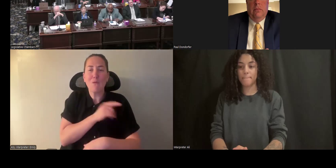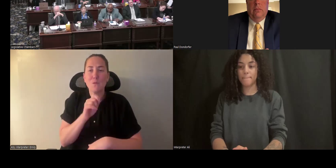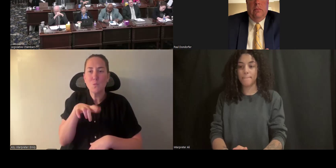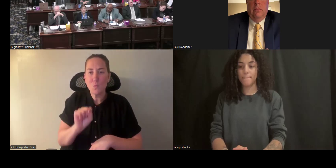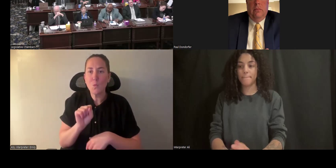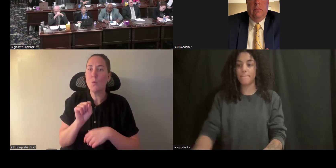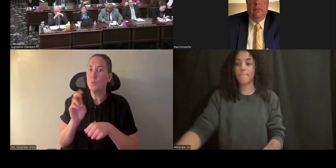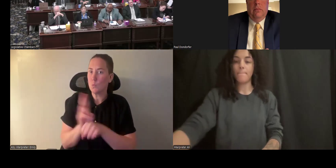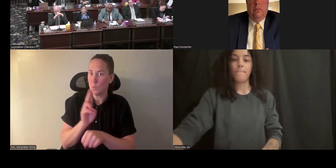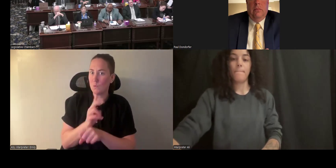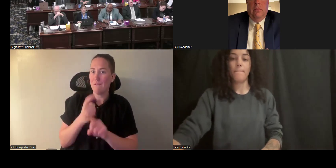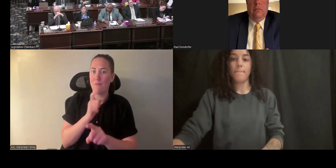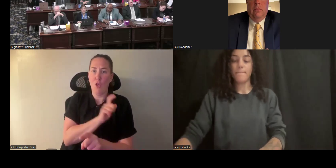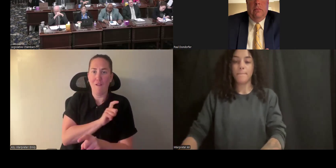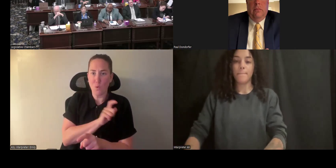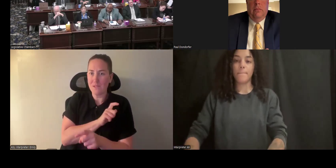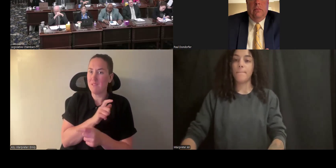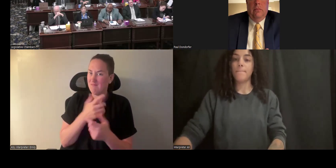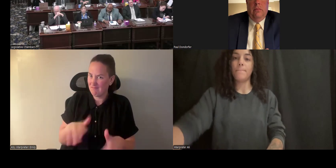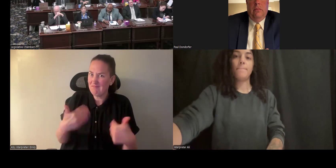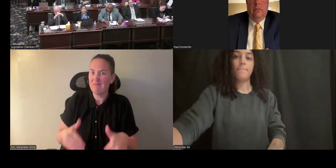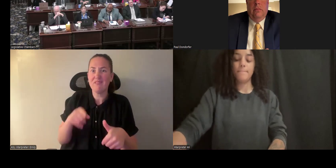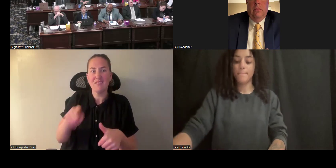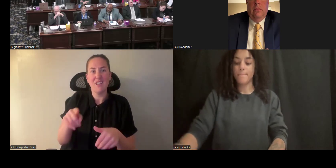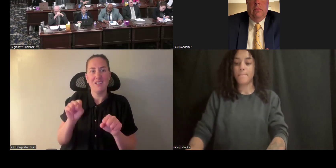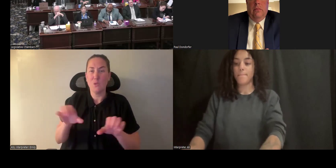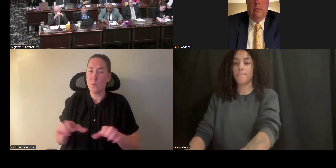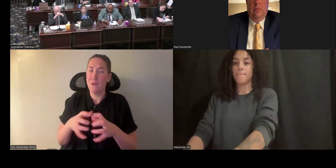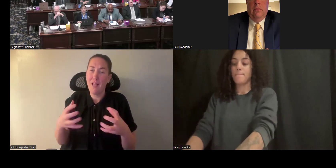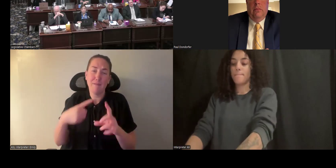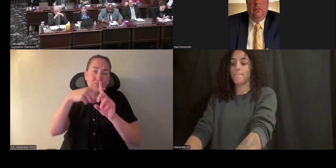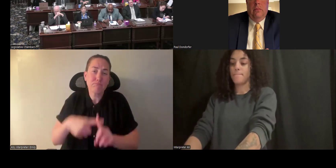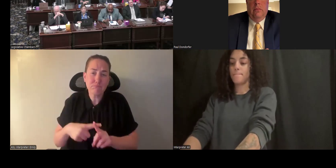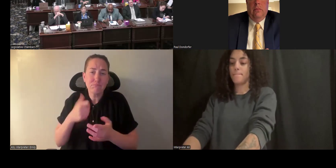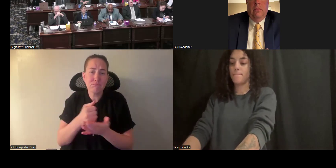uh are used by law enforcement and they actually can do quite a bit of good I don't believe in